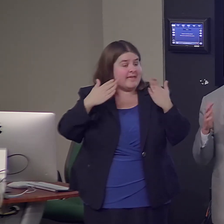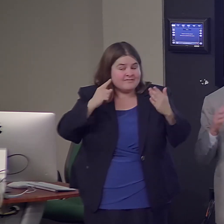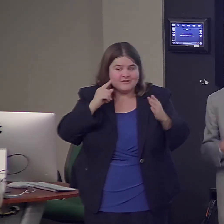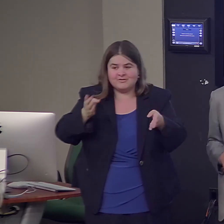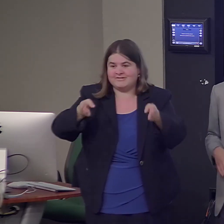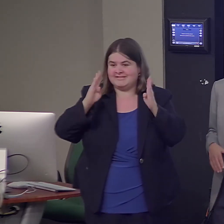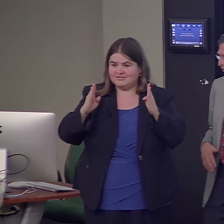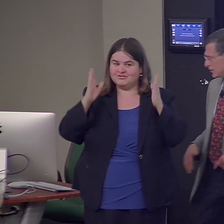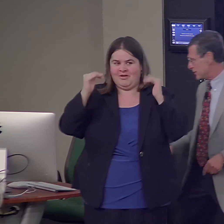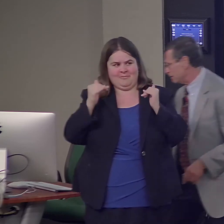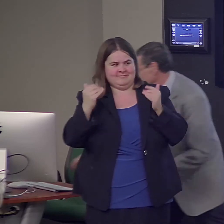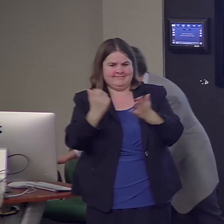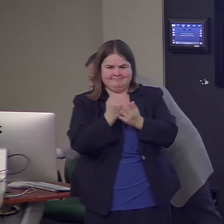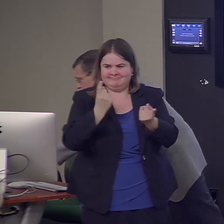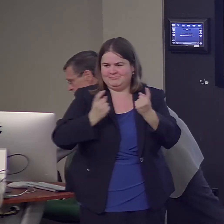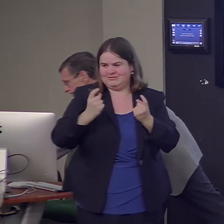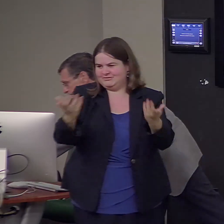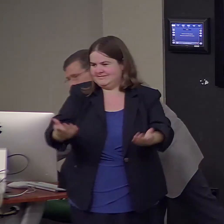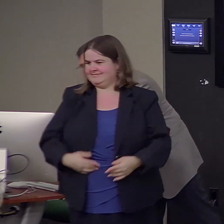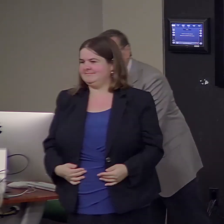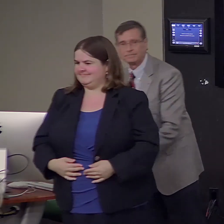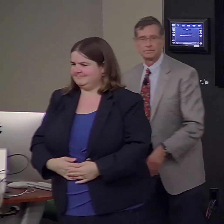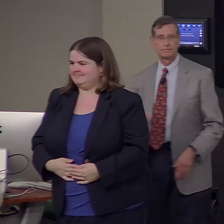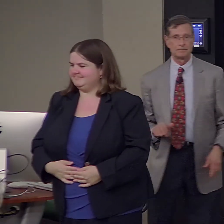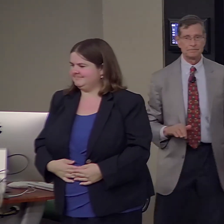and hope to get some questions.